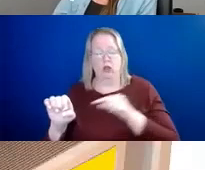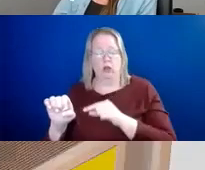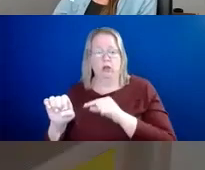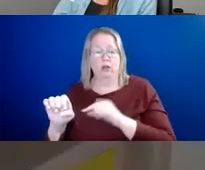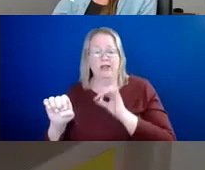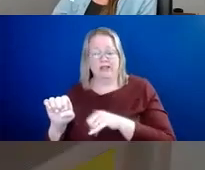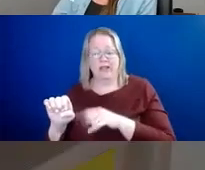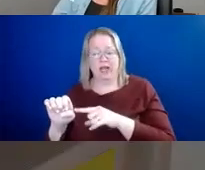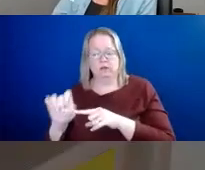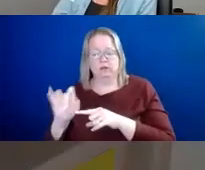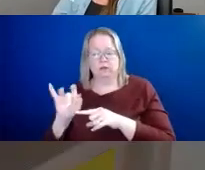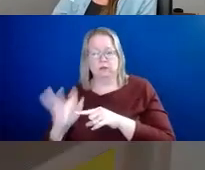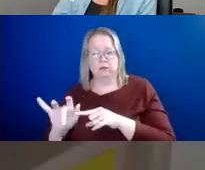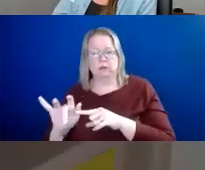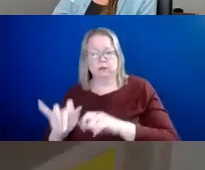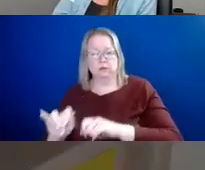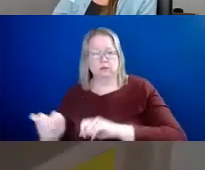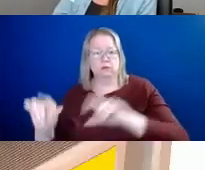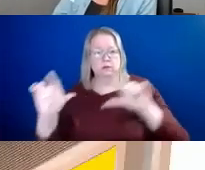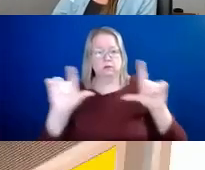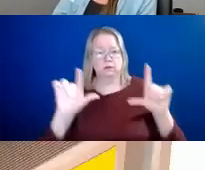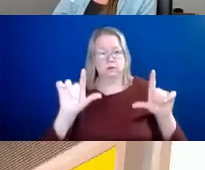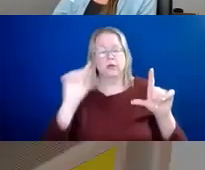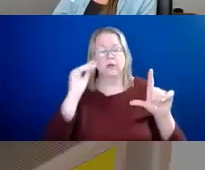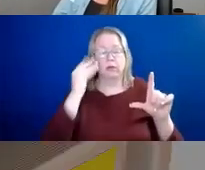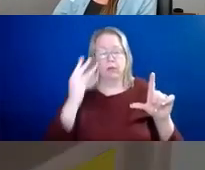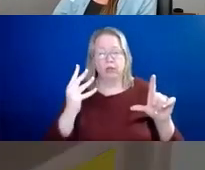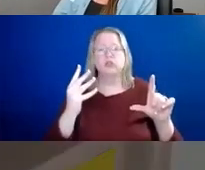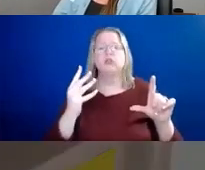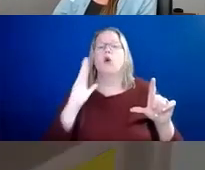when you click to edit your information 12:21:30 , there's going to be a place where